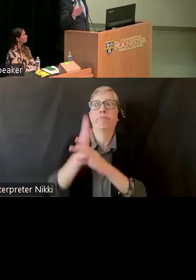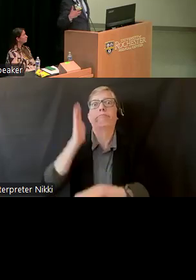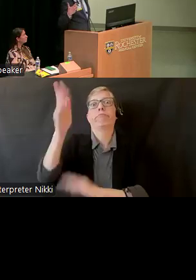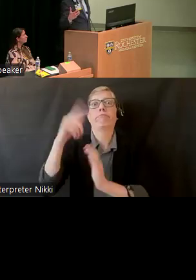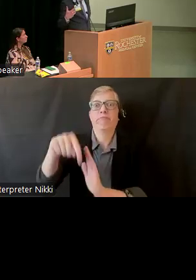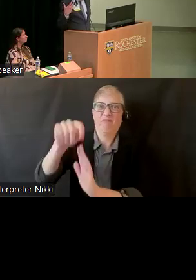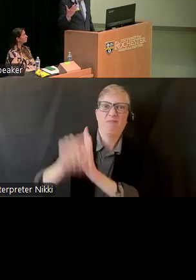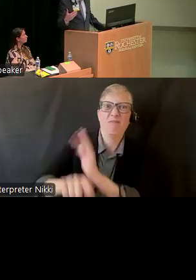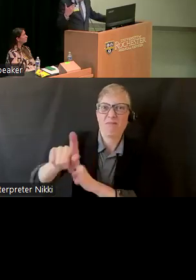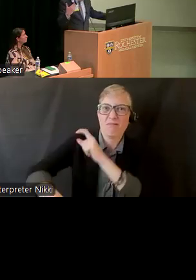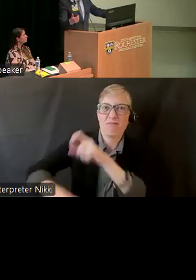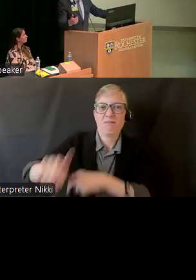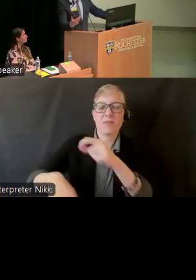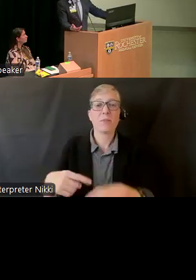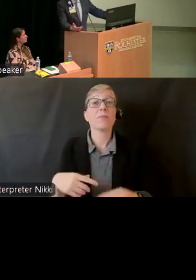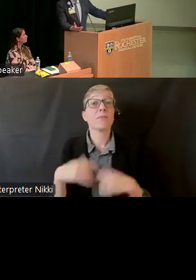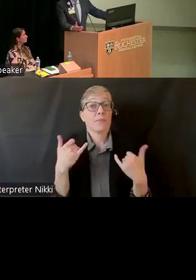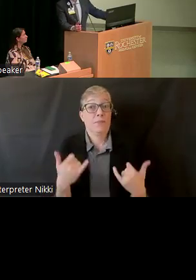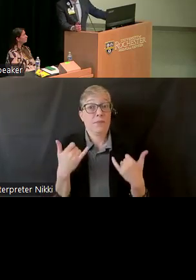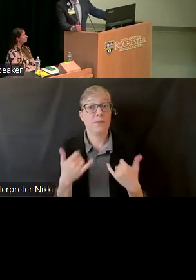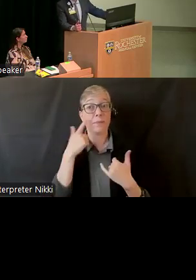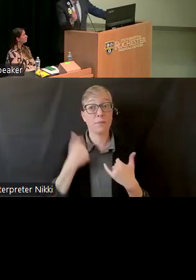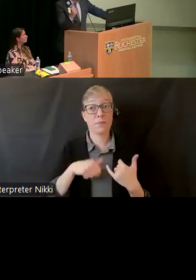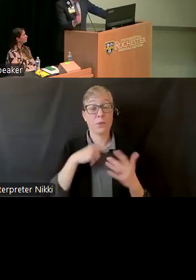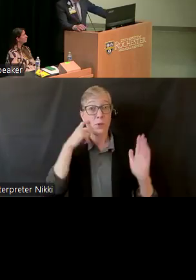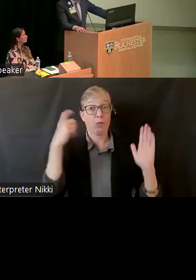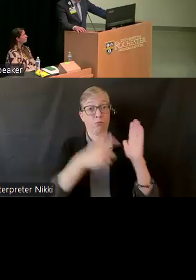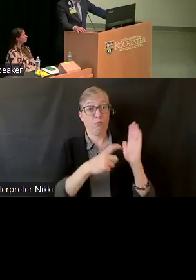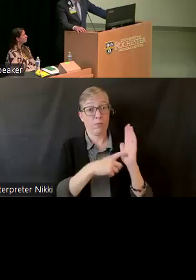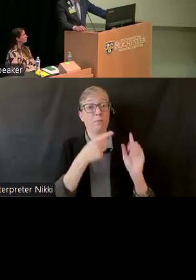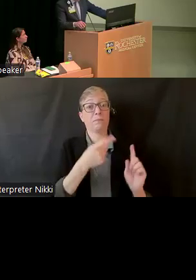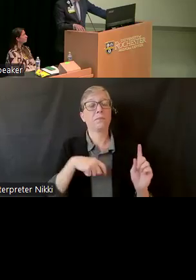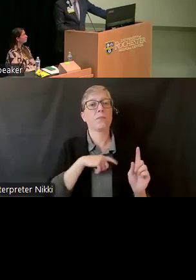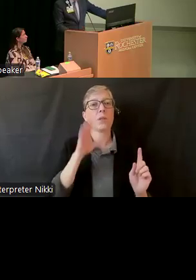a part of being recognized we will find multiple ways to communicate this to our clinicians so they